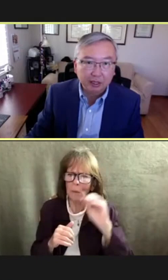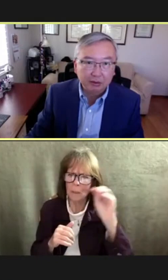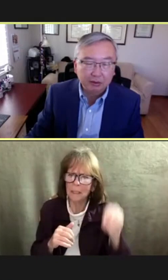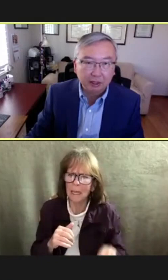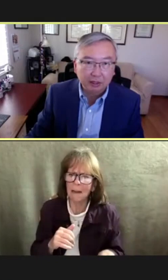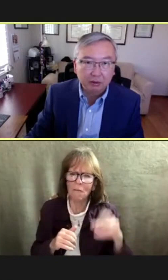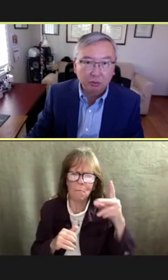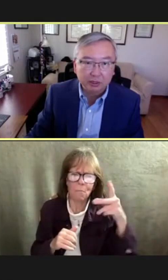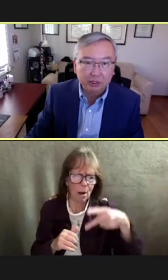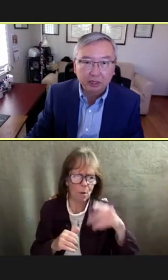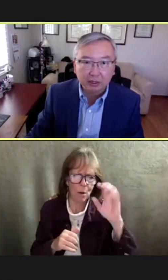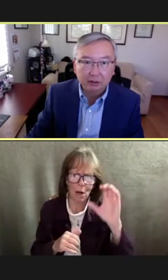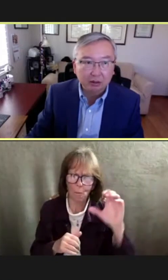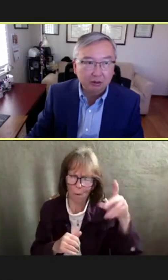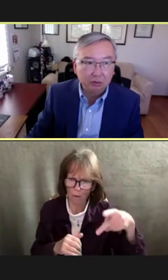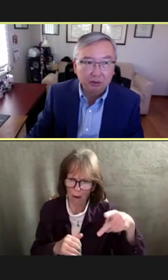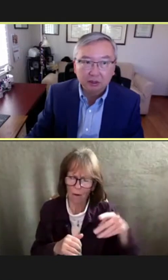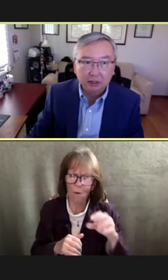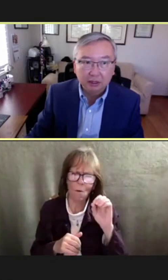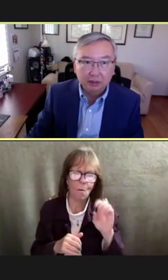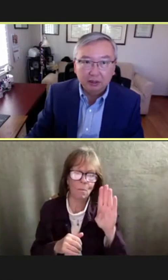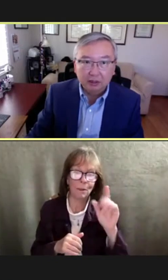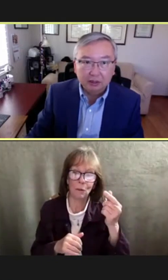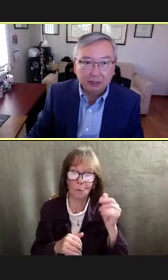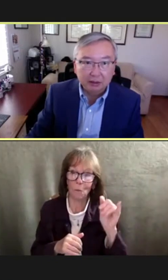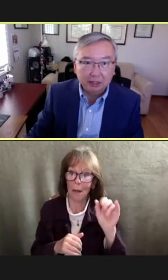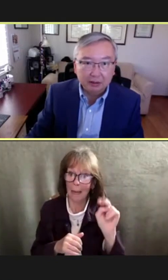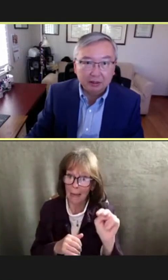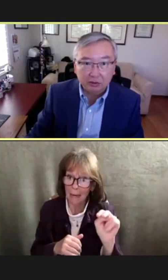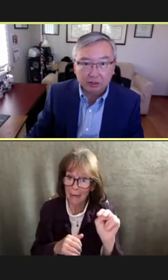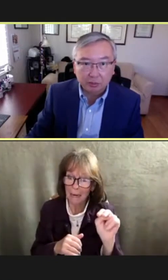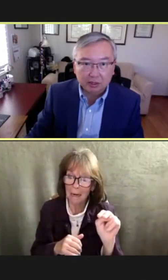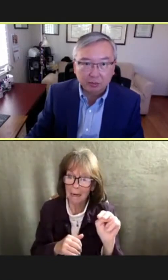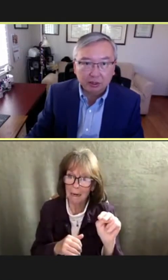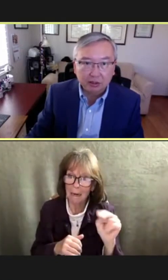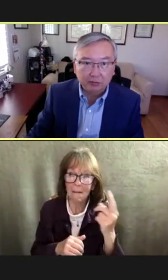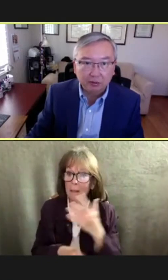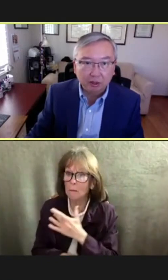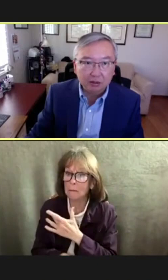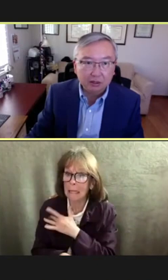OBGYN doctor would think that there is a possibility for autism.